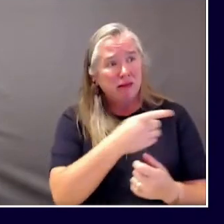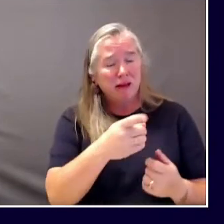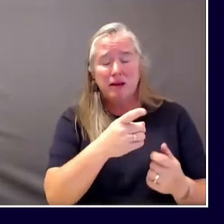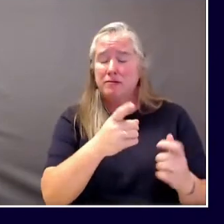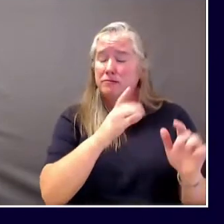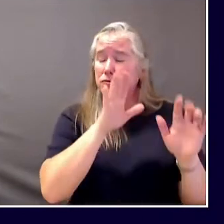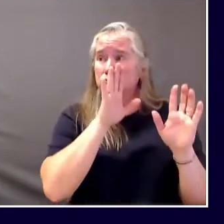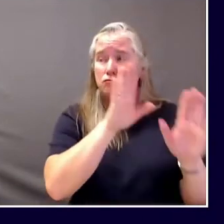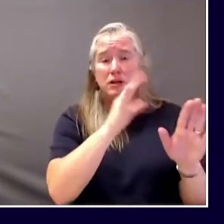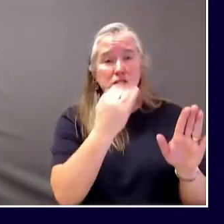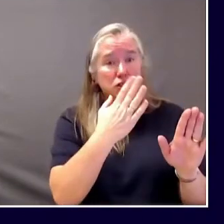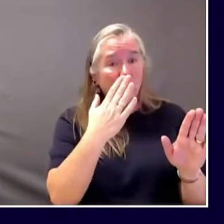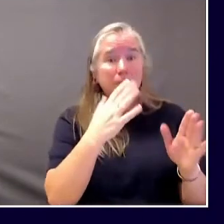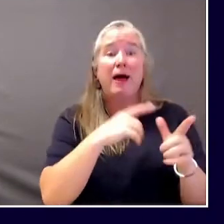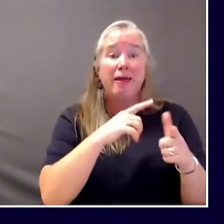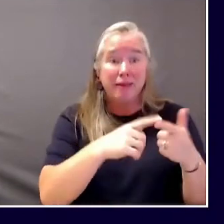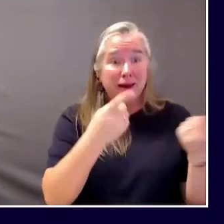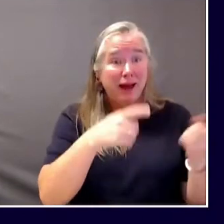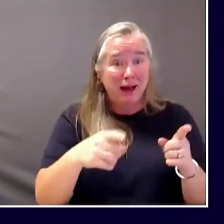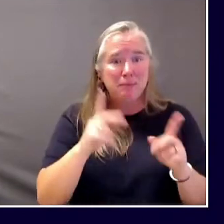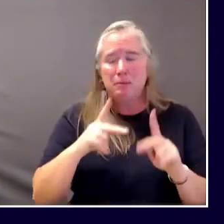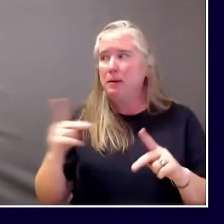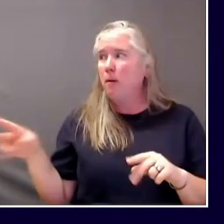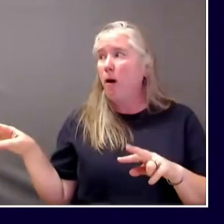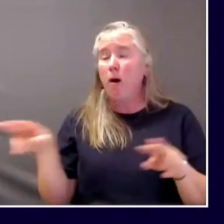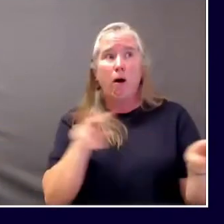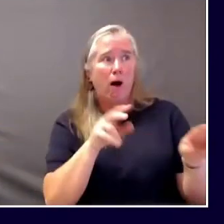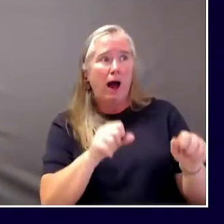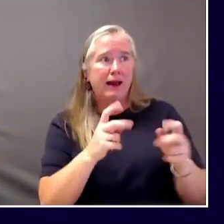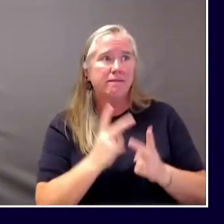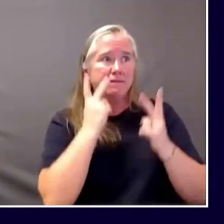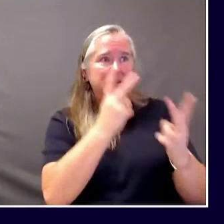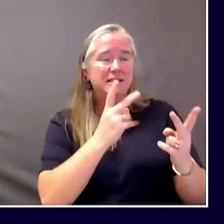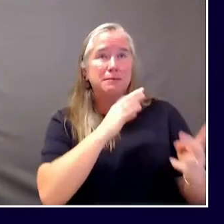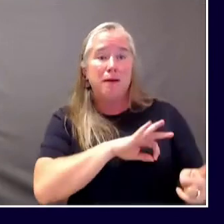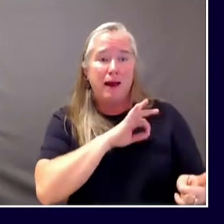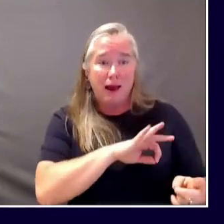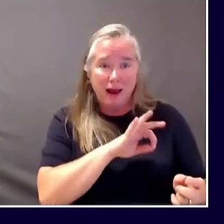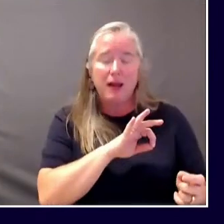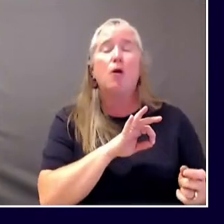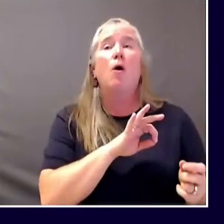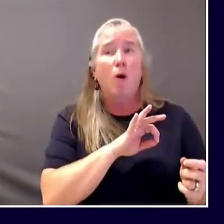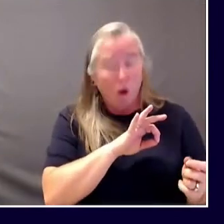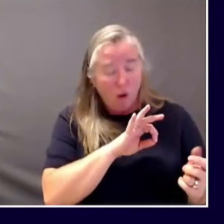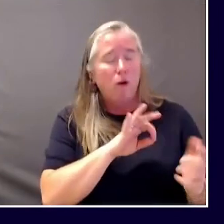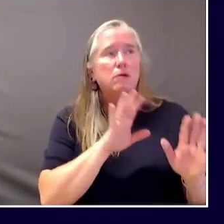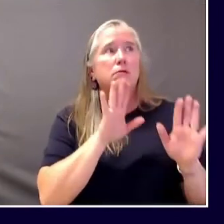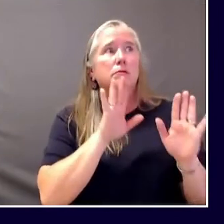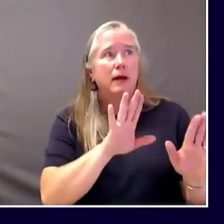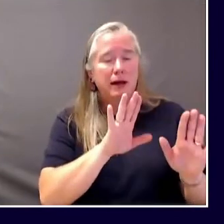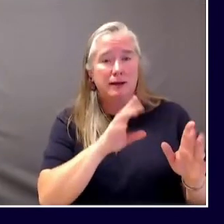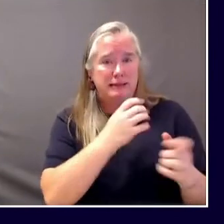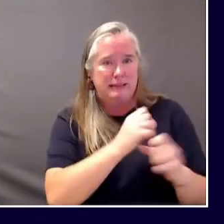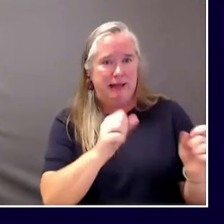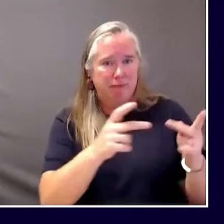are coming to me and doing business in Maine and our